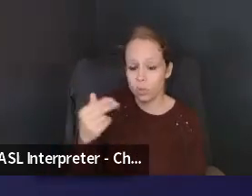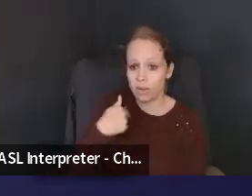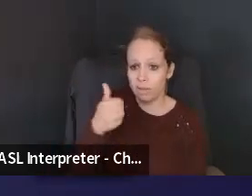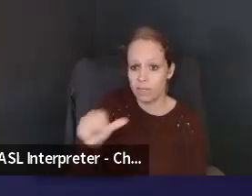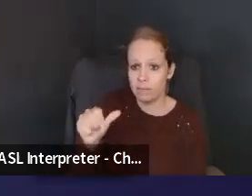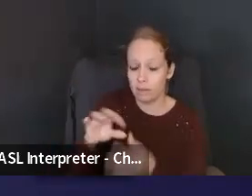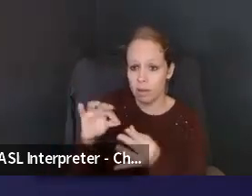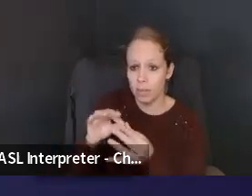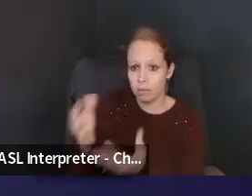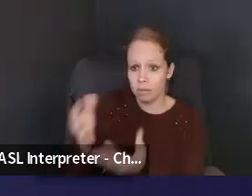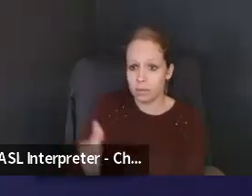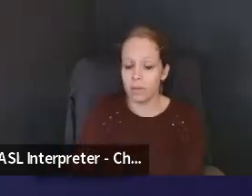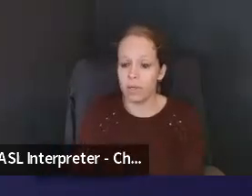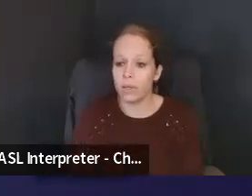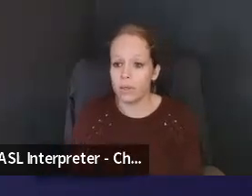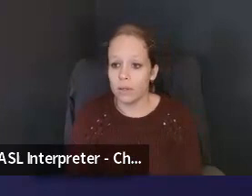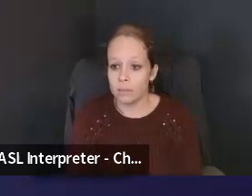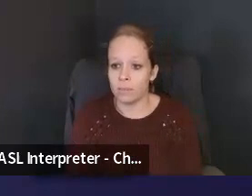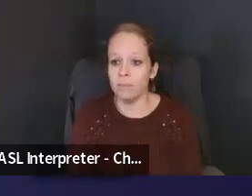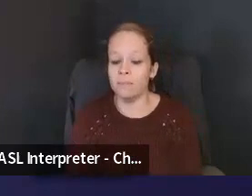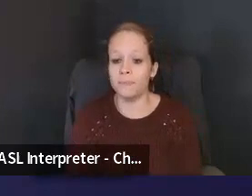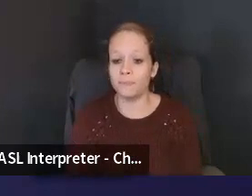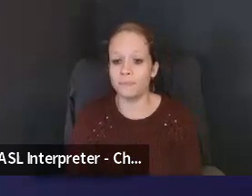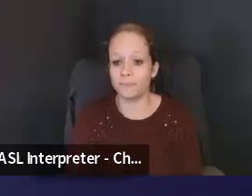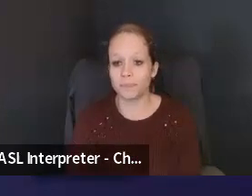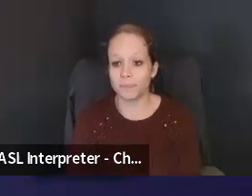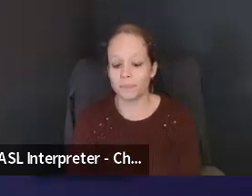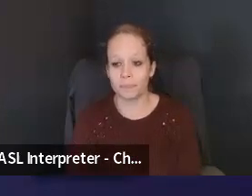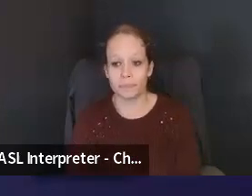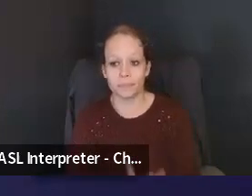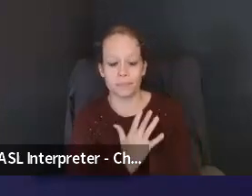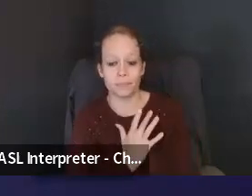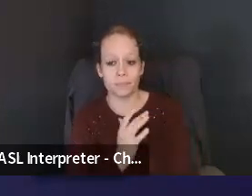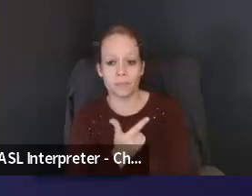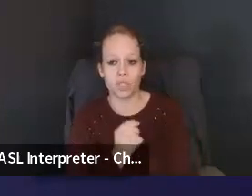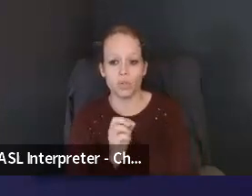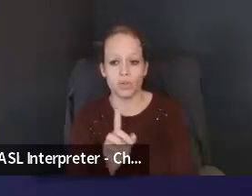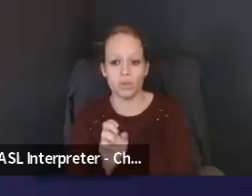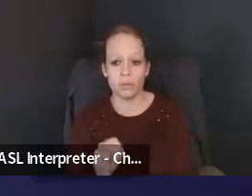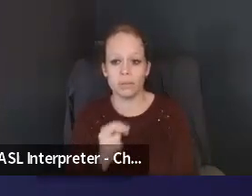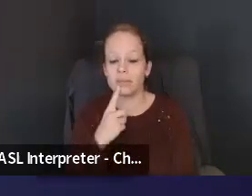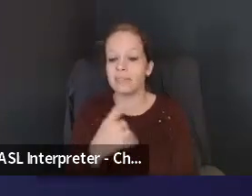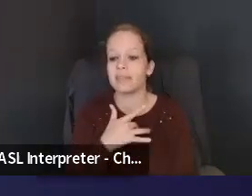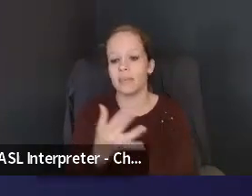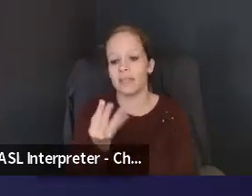That's a great question. Dr. Gooden: Typically, the finance folks do a standard percentage of